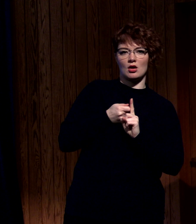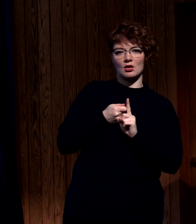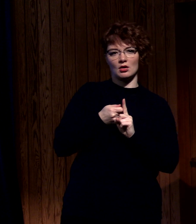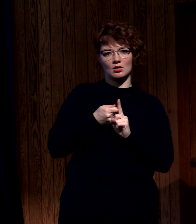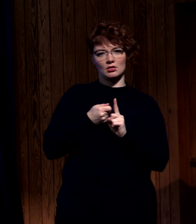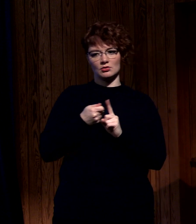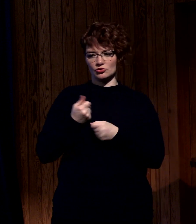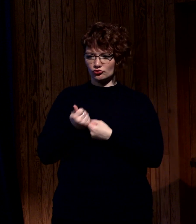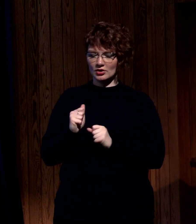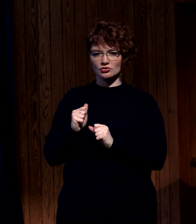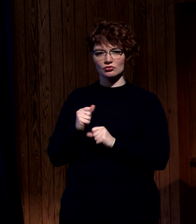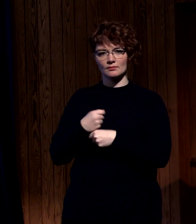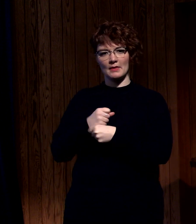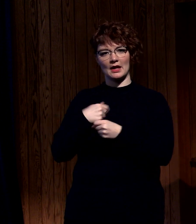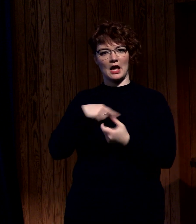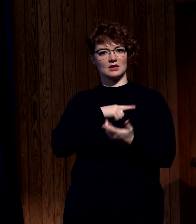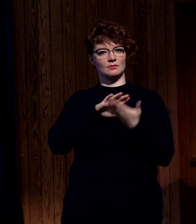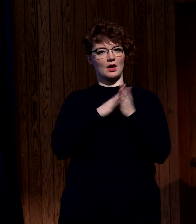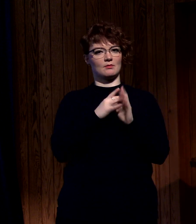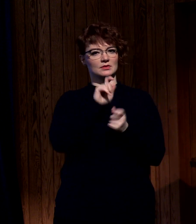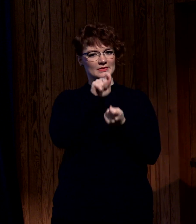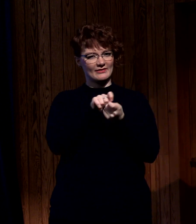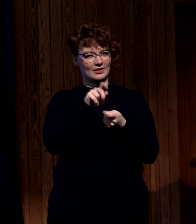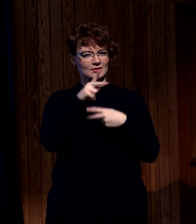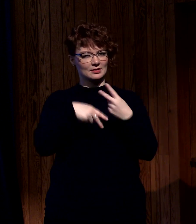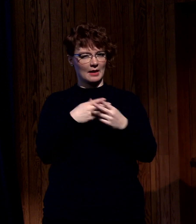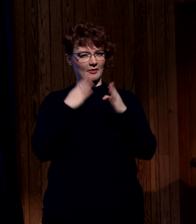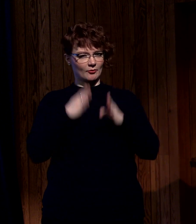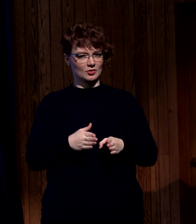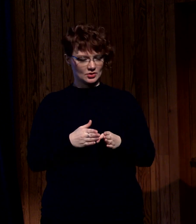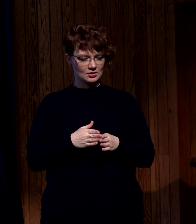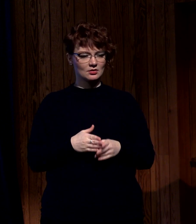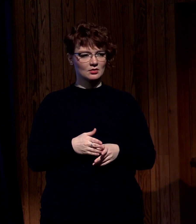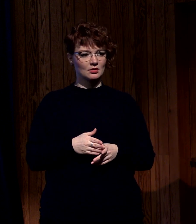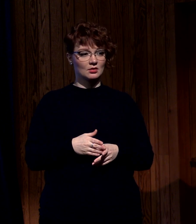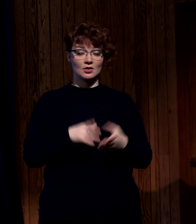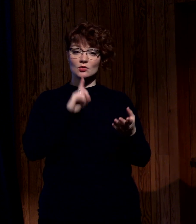kinds of people. And the reality is we live in a world that is